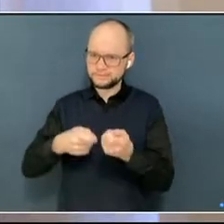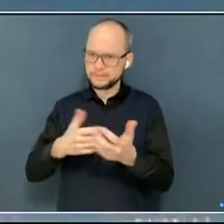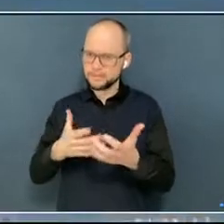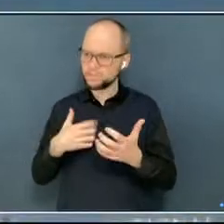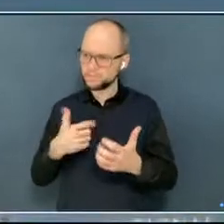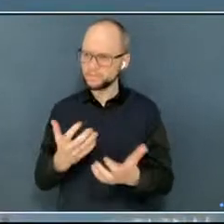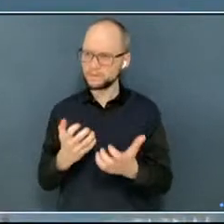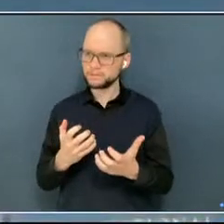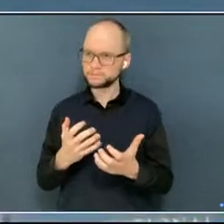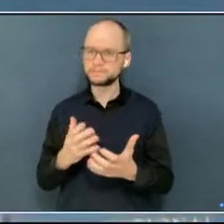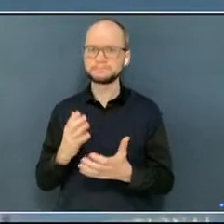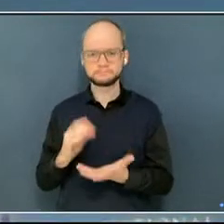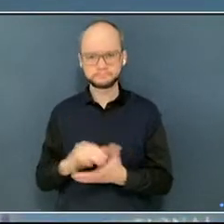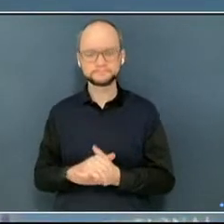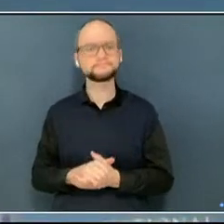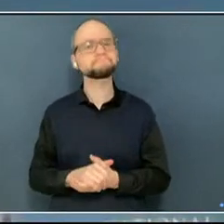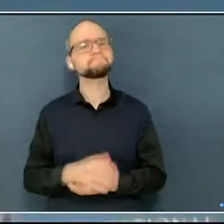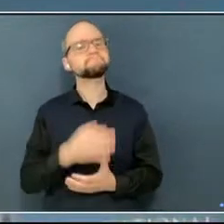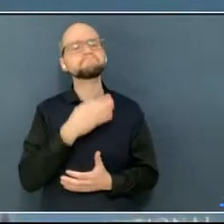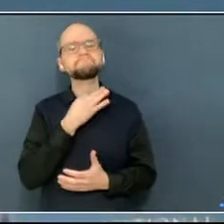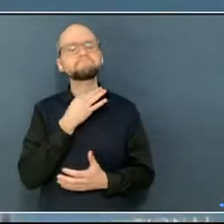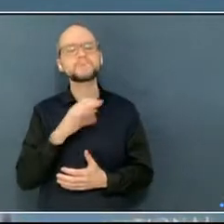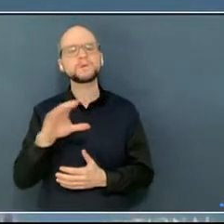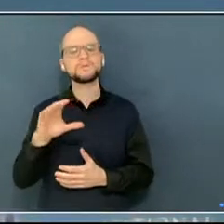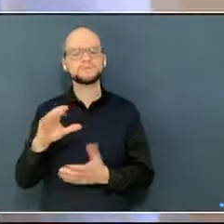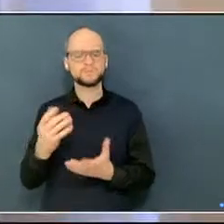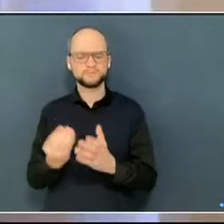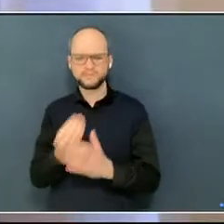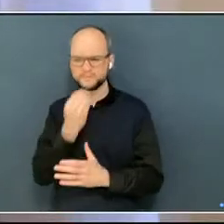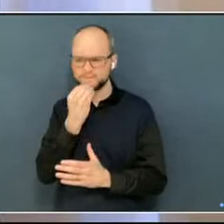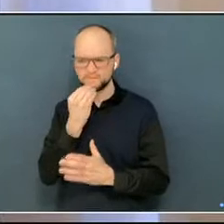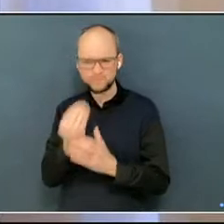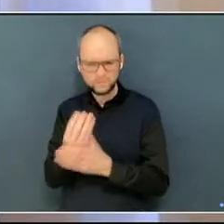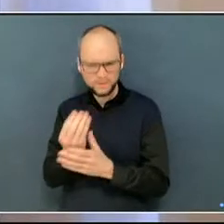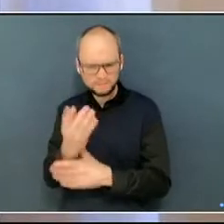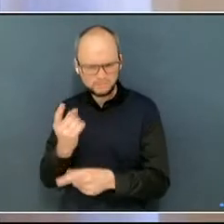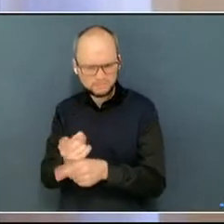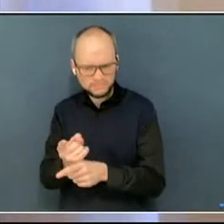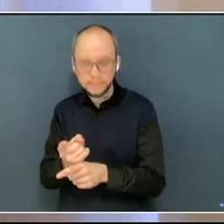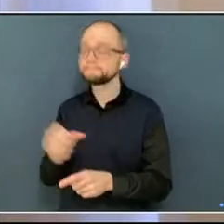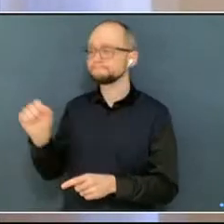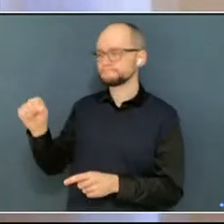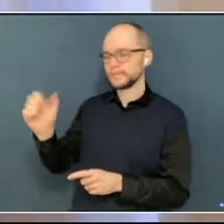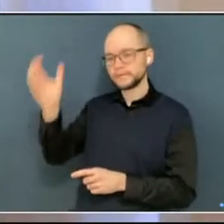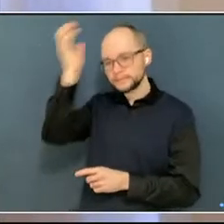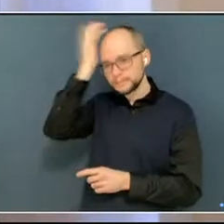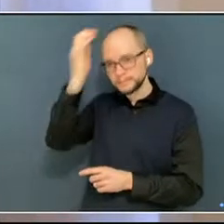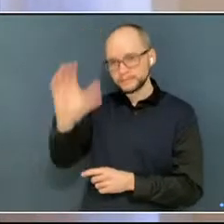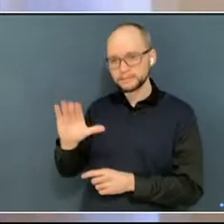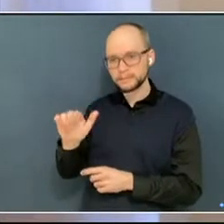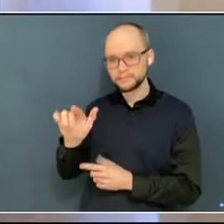What crops did you grow? Food crop? >> Yes. Cabbages, potatoes. I had ‑‑ I was